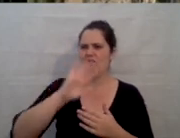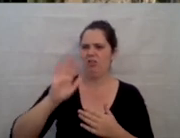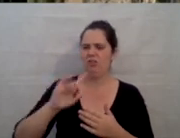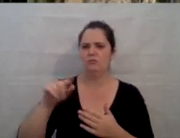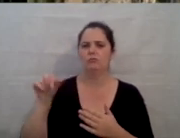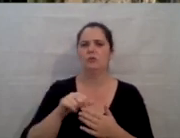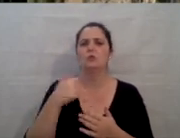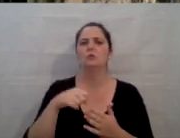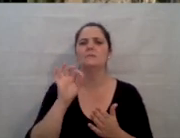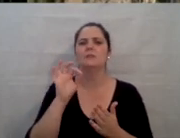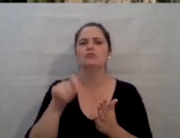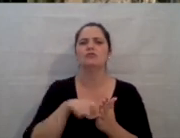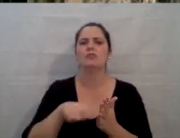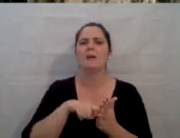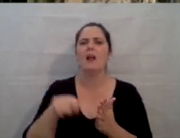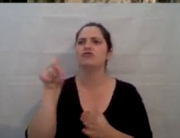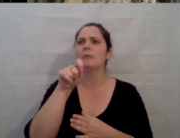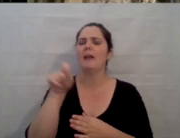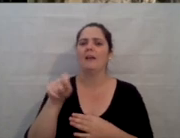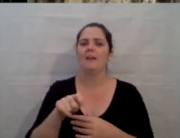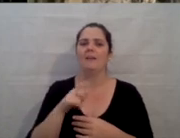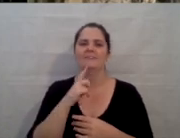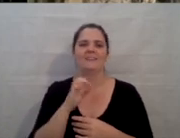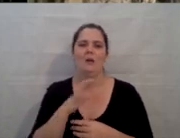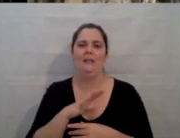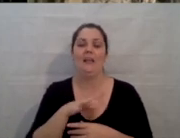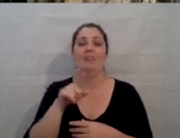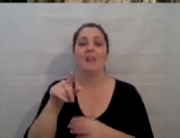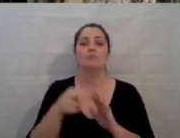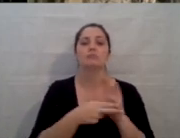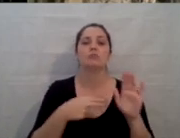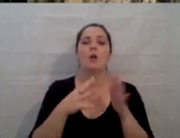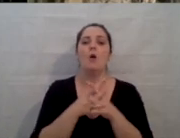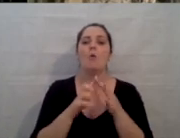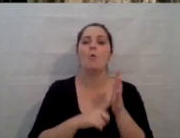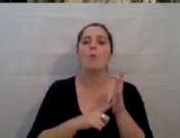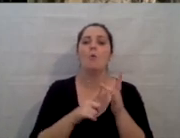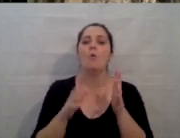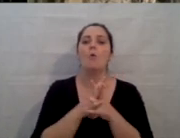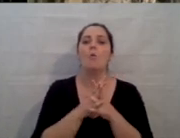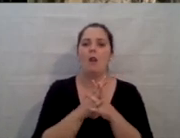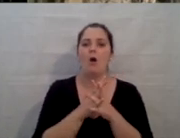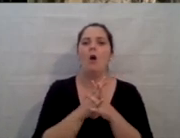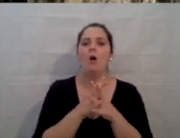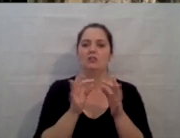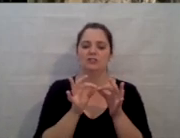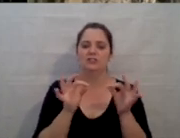You absolutely could, but with willow charcoal it's not necessary. Willow charcoal is just a piece of willow that's been charred in an oven,